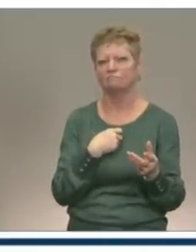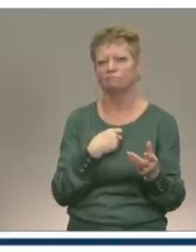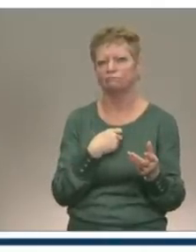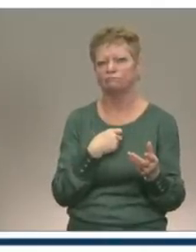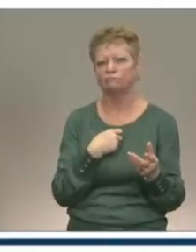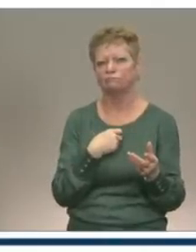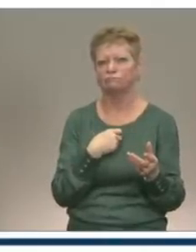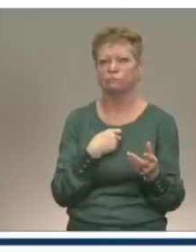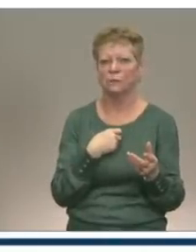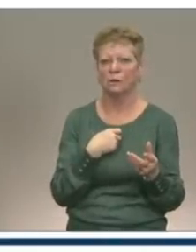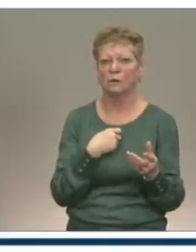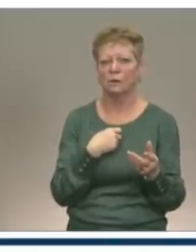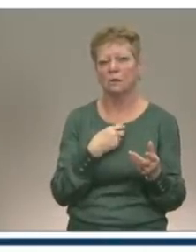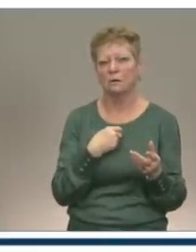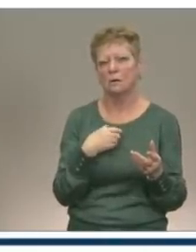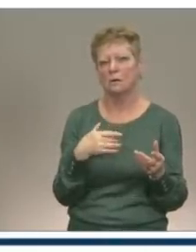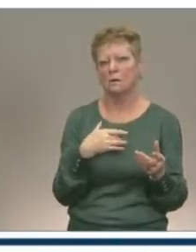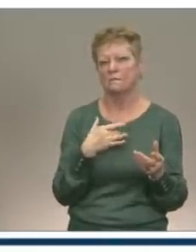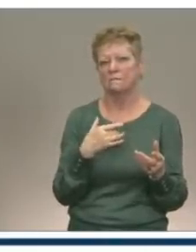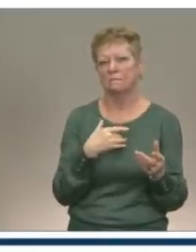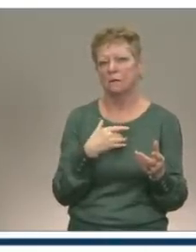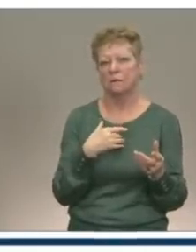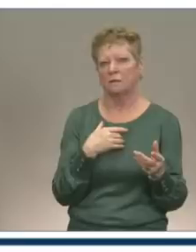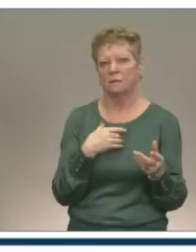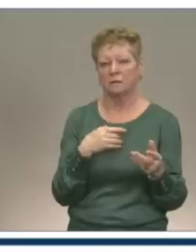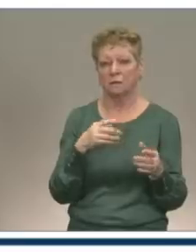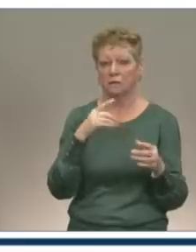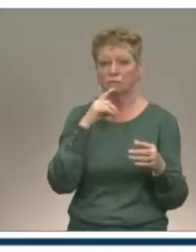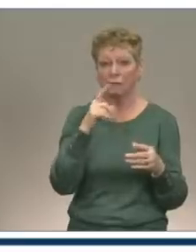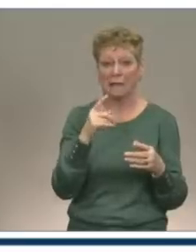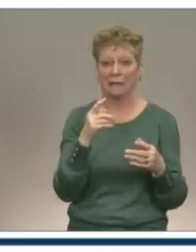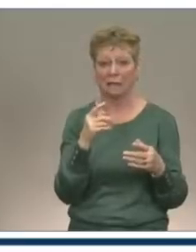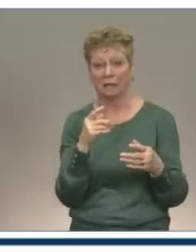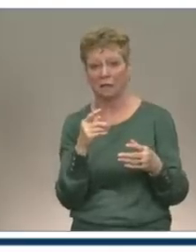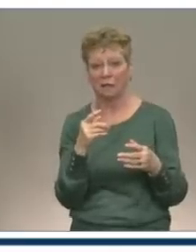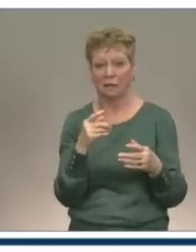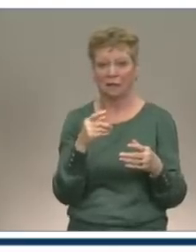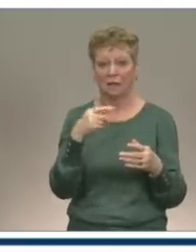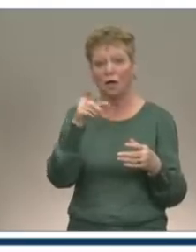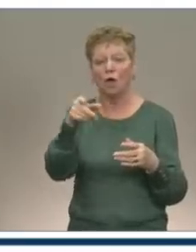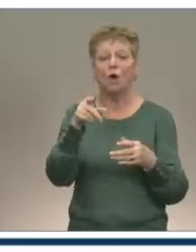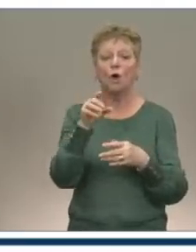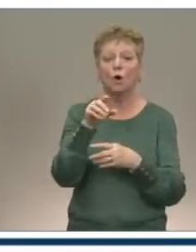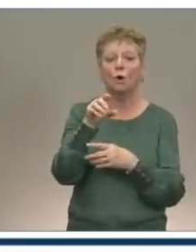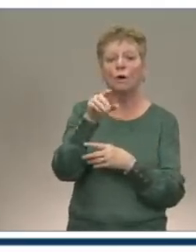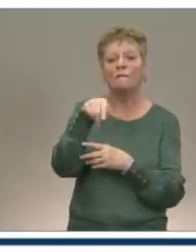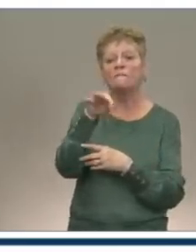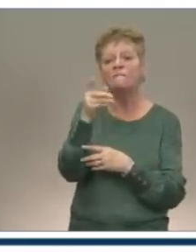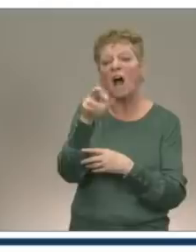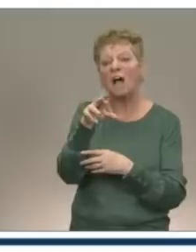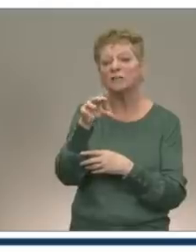it's in my mind it's not a great choice to be saying refusing mrna for viral vector vactine